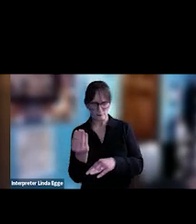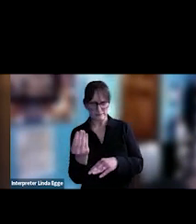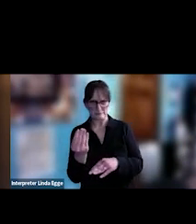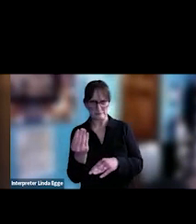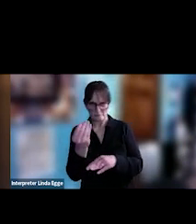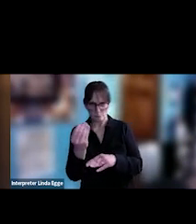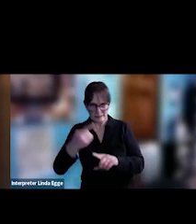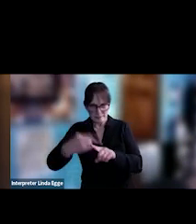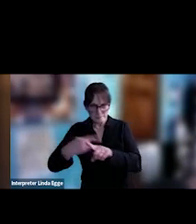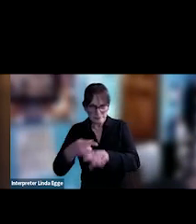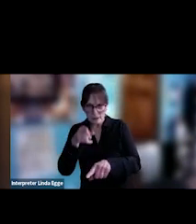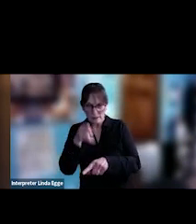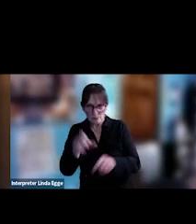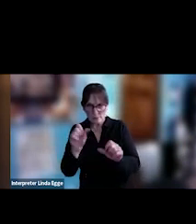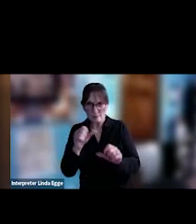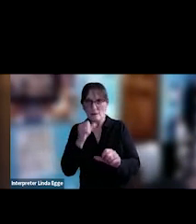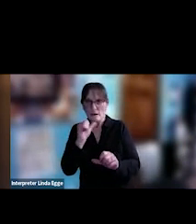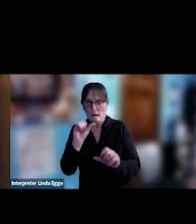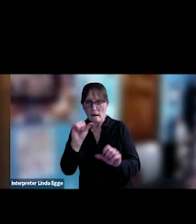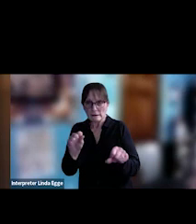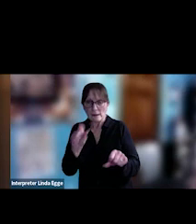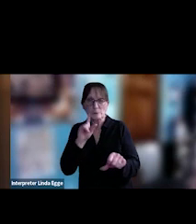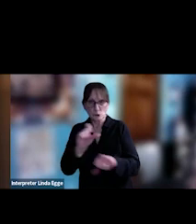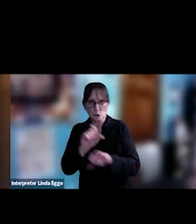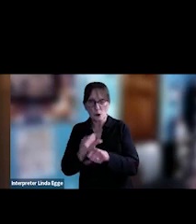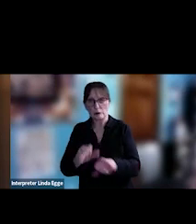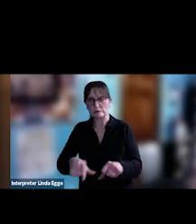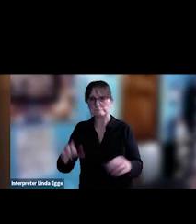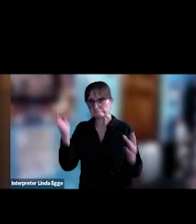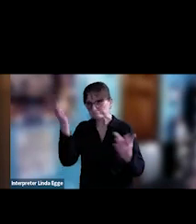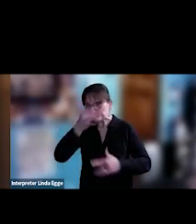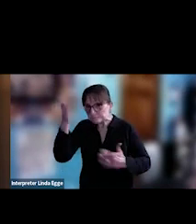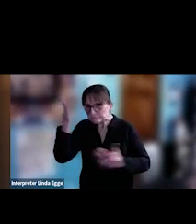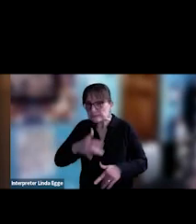have you been unable to work because of illnesses, injuries, or conditions that have lasted